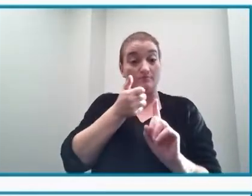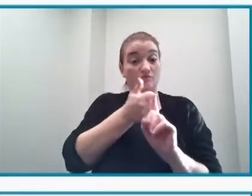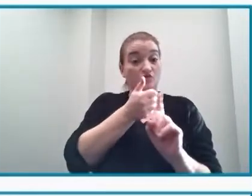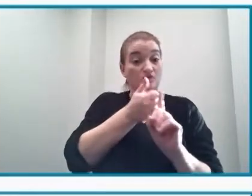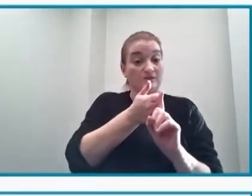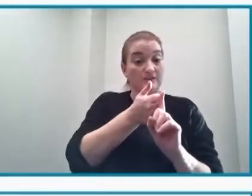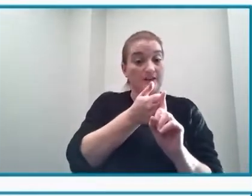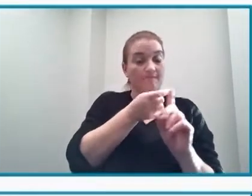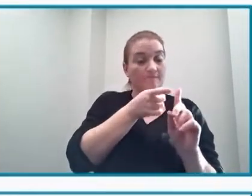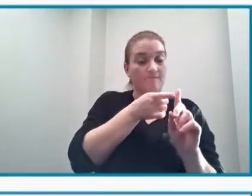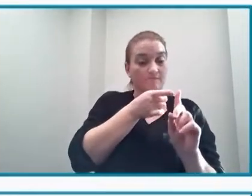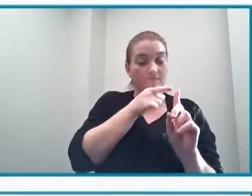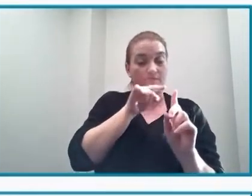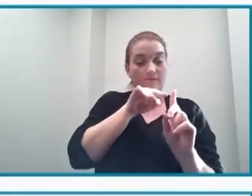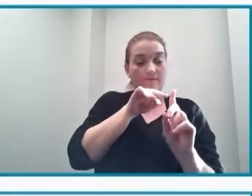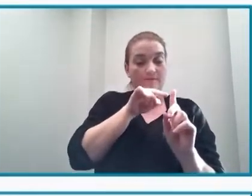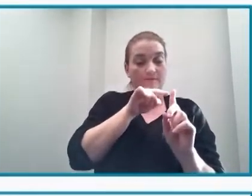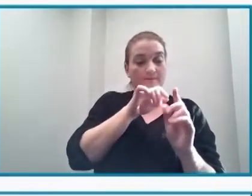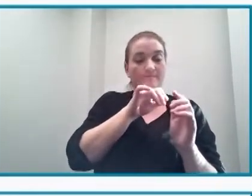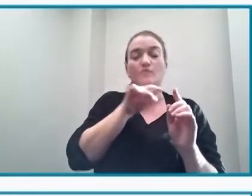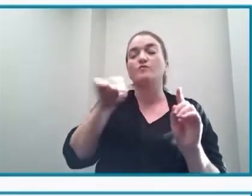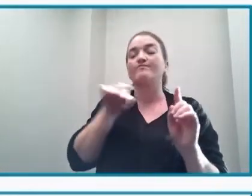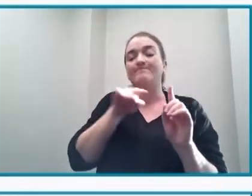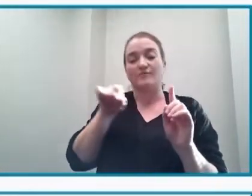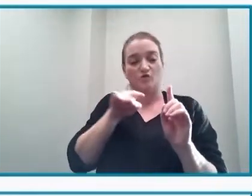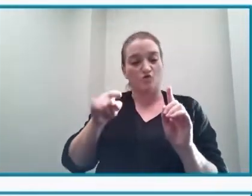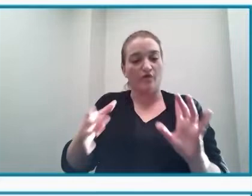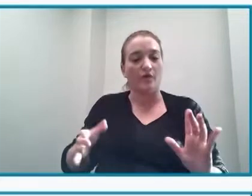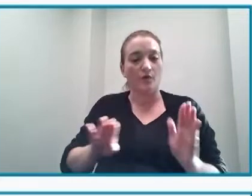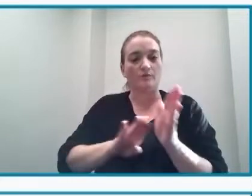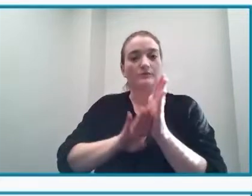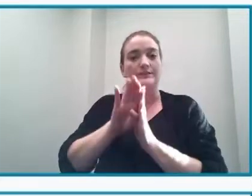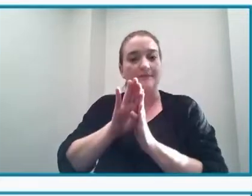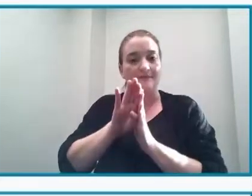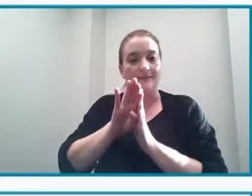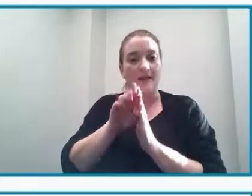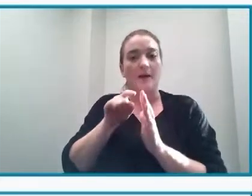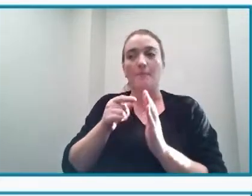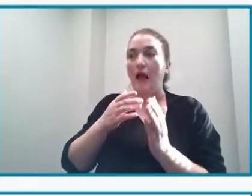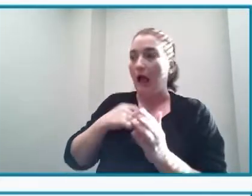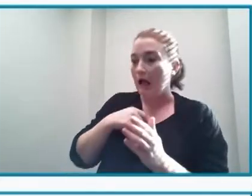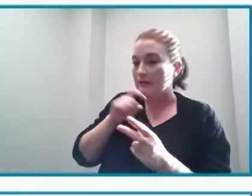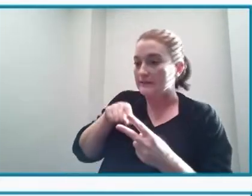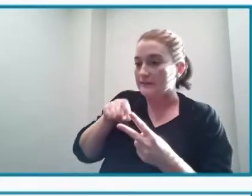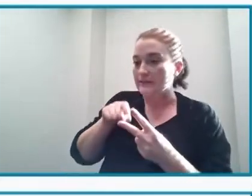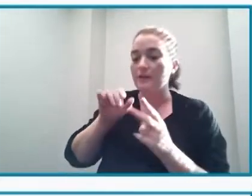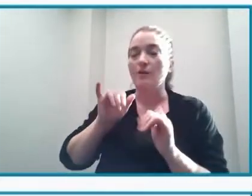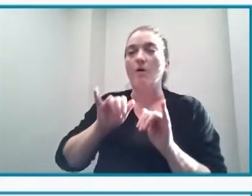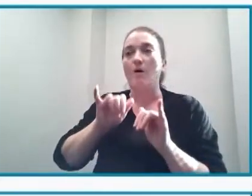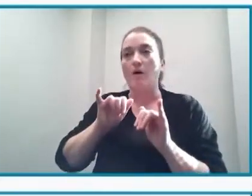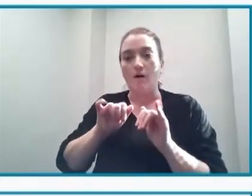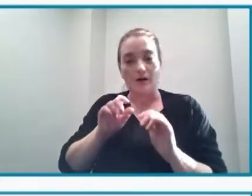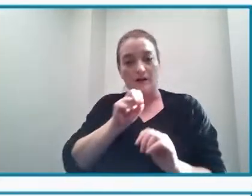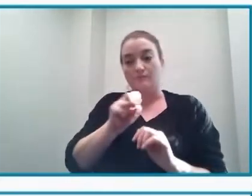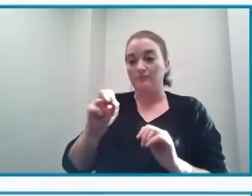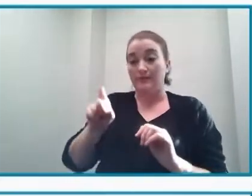is such that they're sharing their needs with you and then you're going back to them with programming. And that that's a real give and take there.